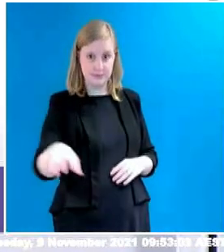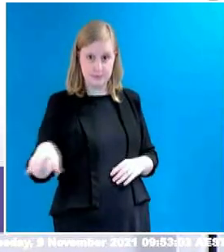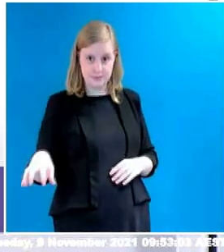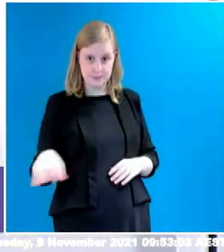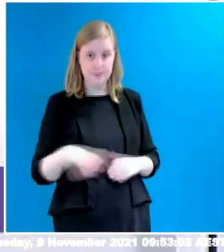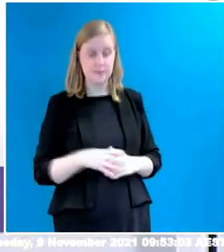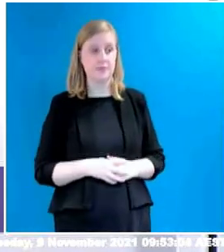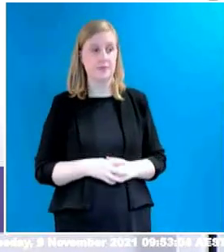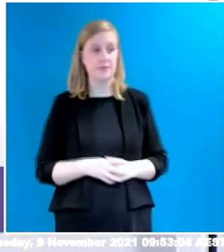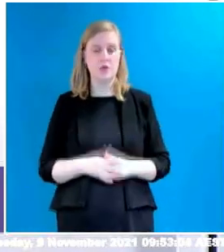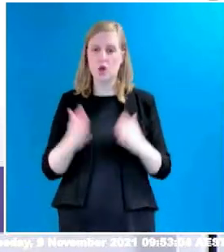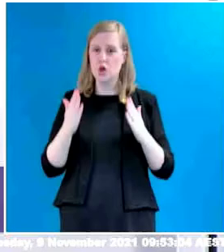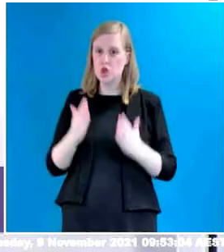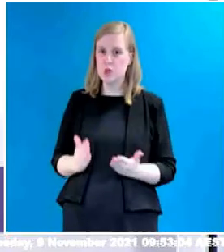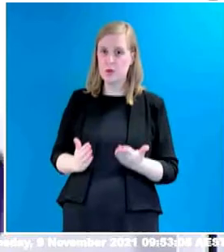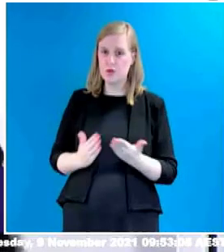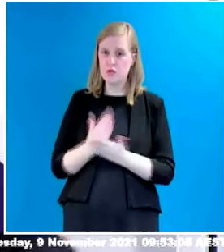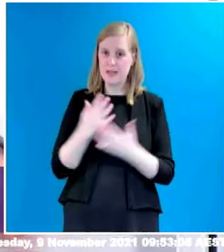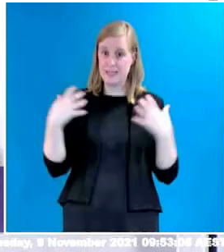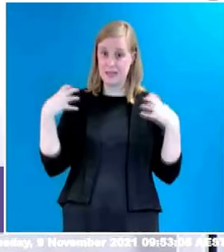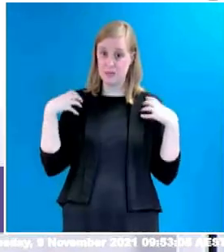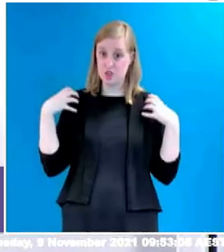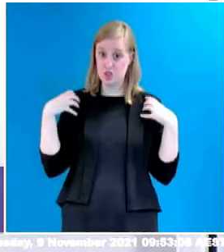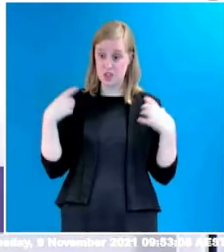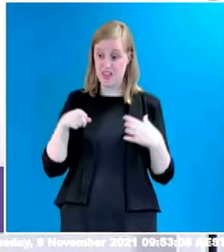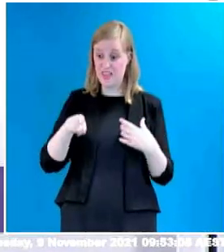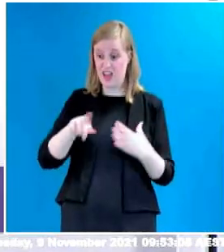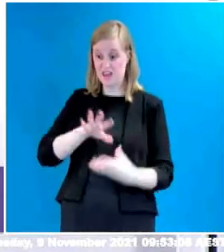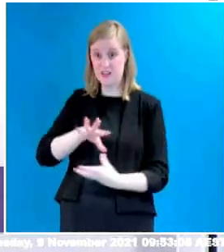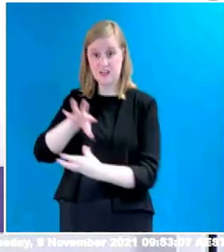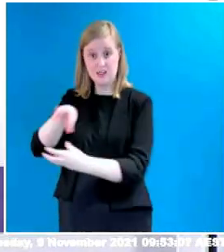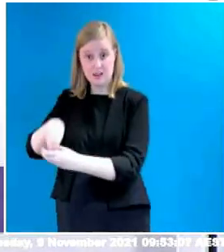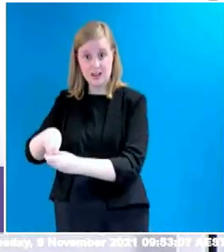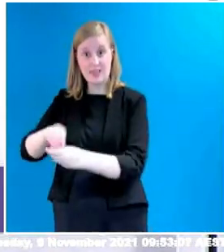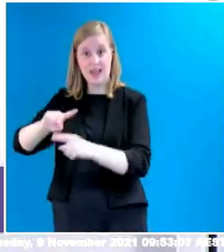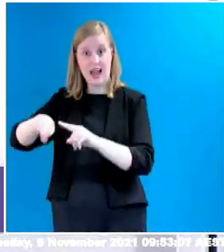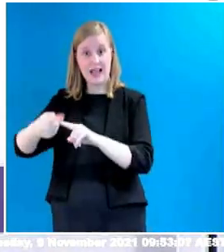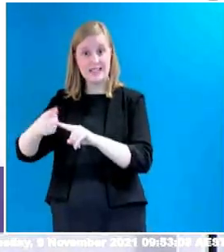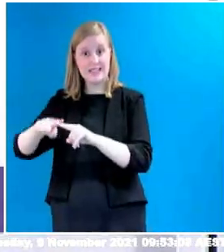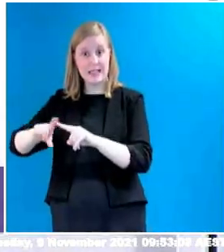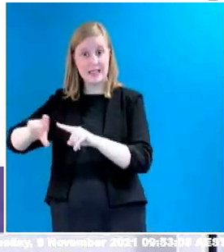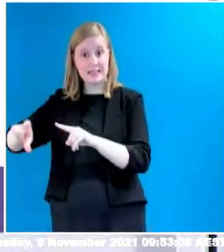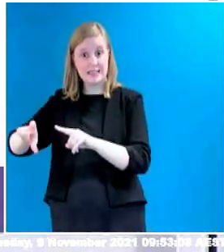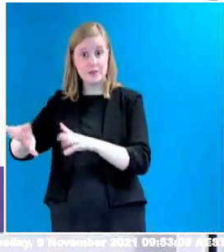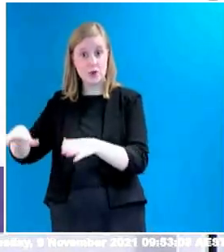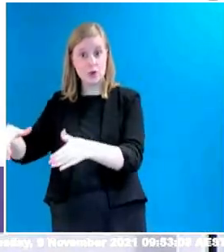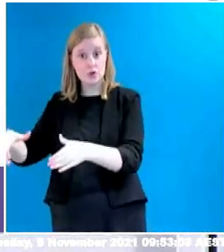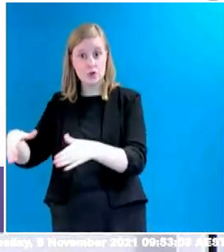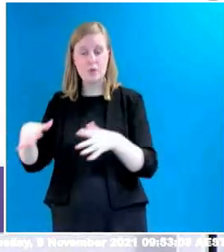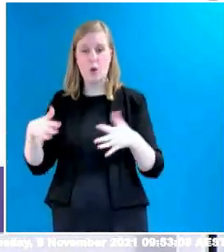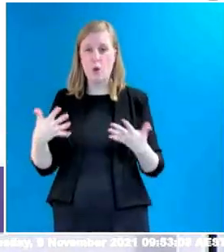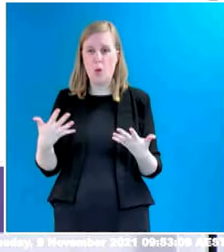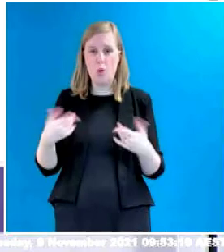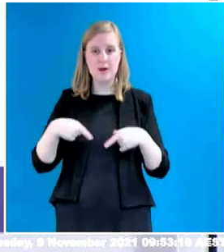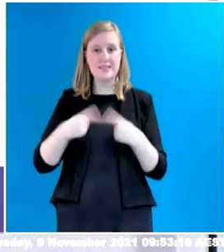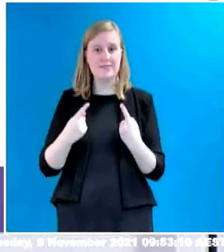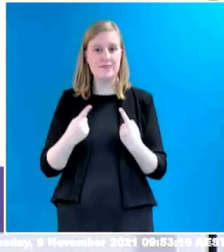public services or does the ACT Human Rights Commission fit into that dialogue model in a slightly different way?